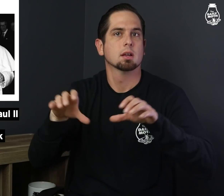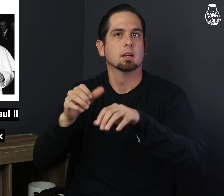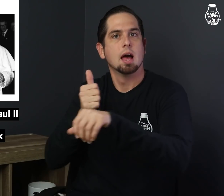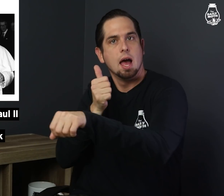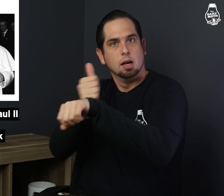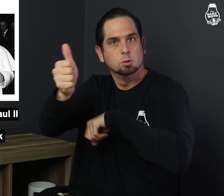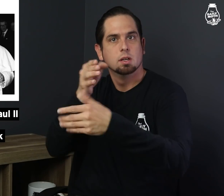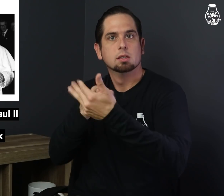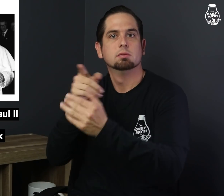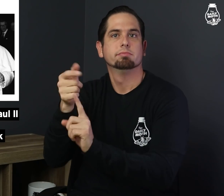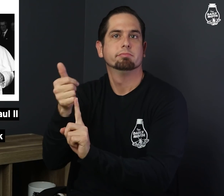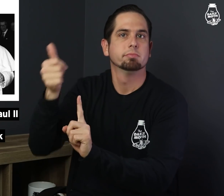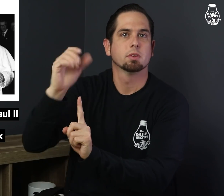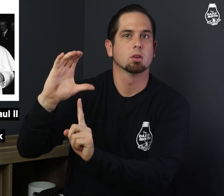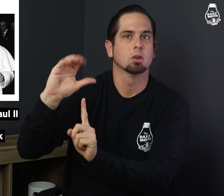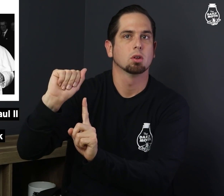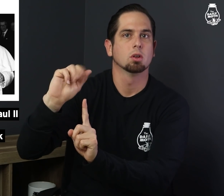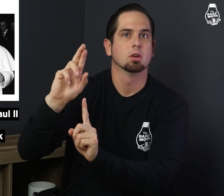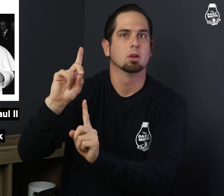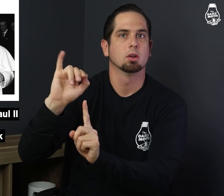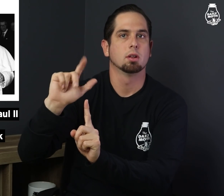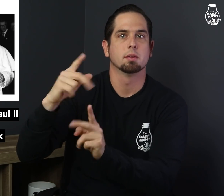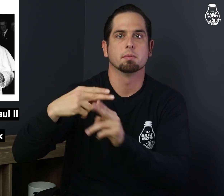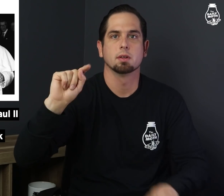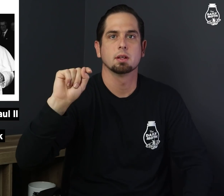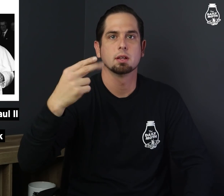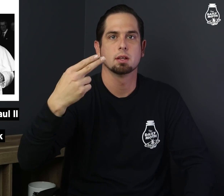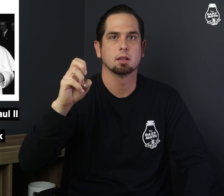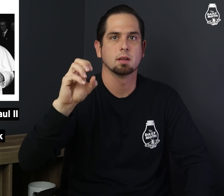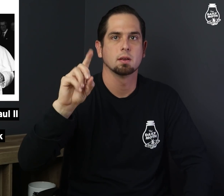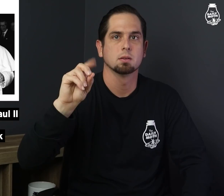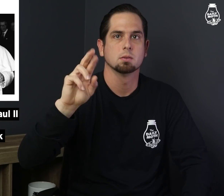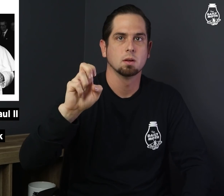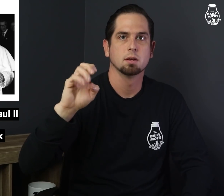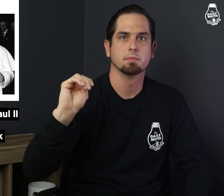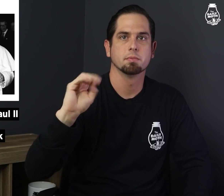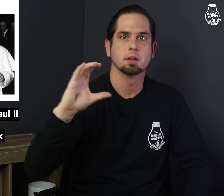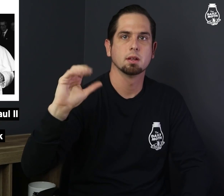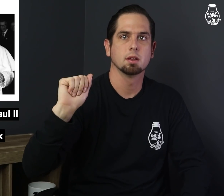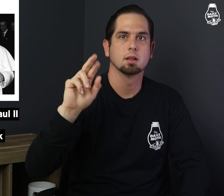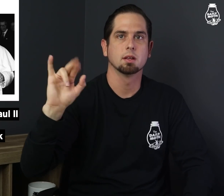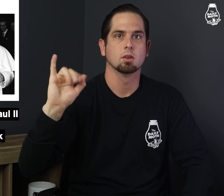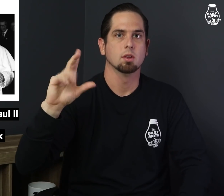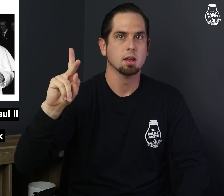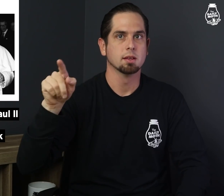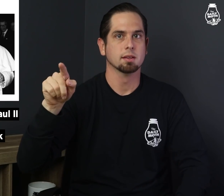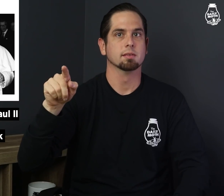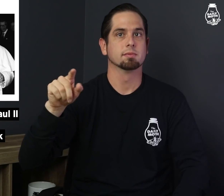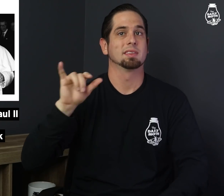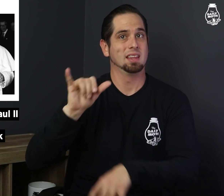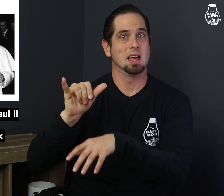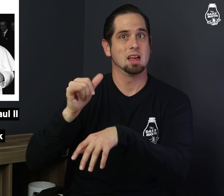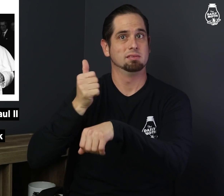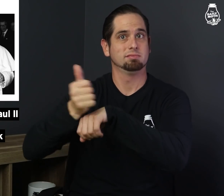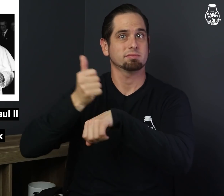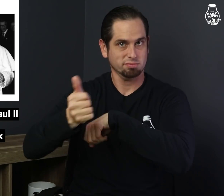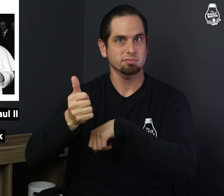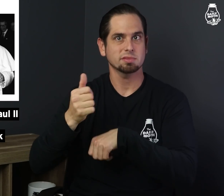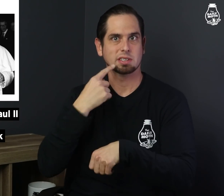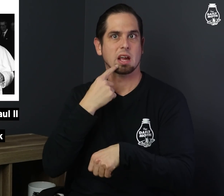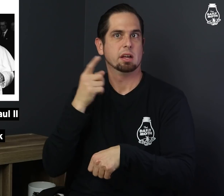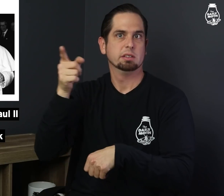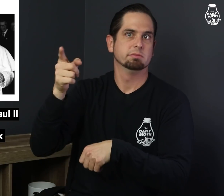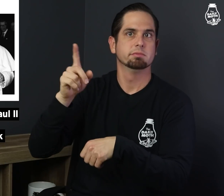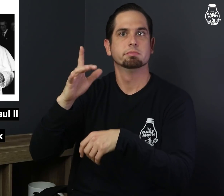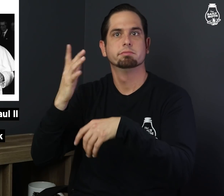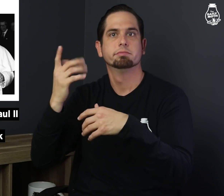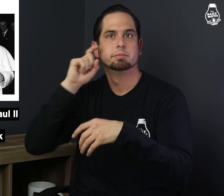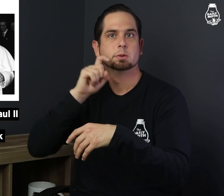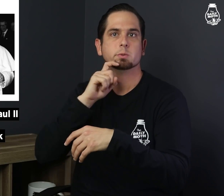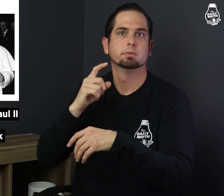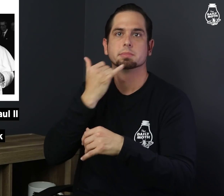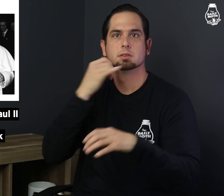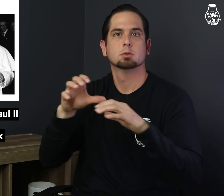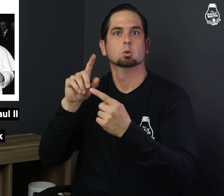accusations against Cardinal Theodore McCarrick that involved